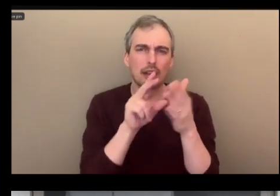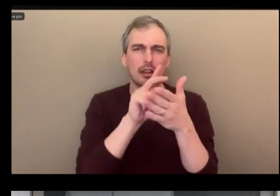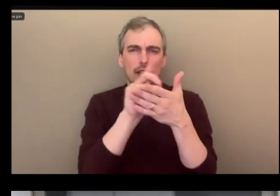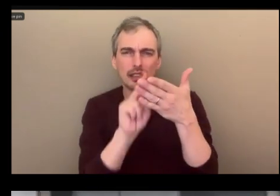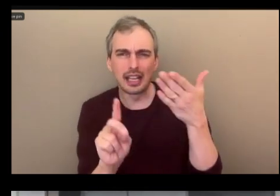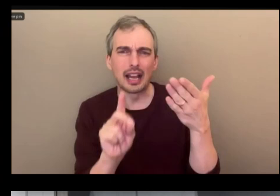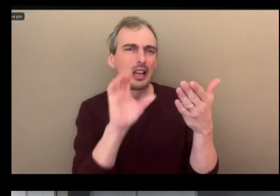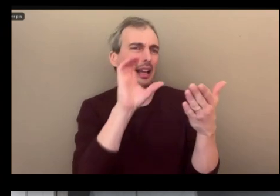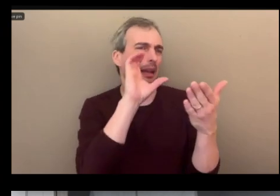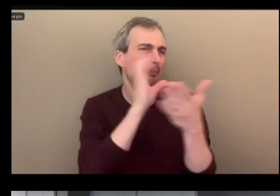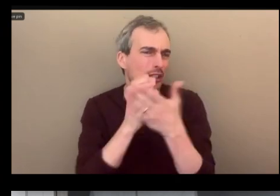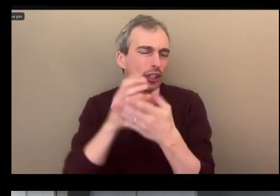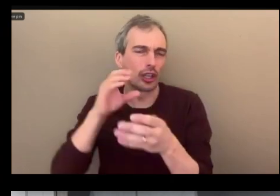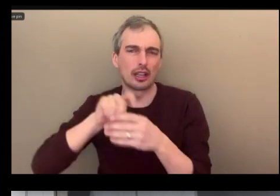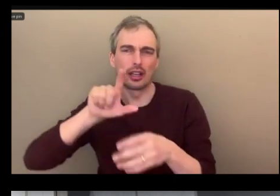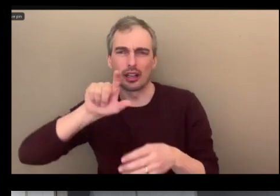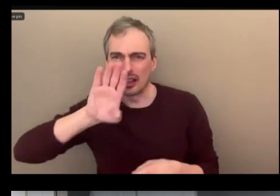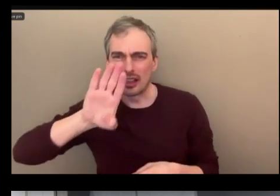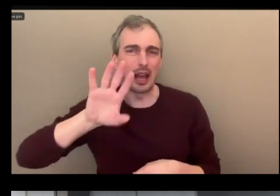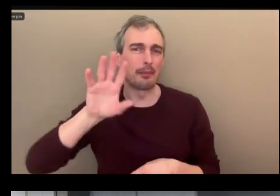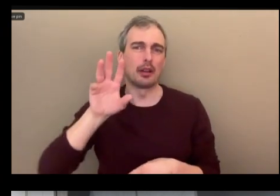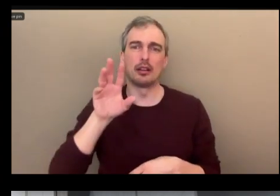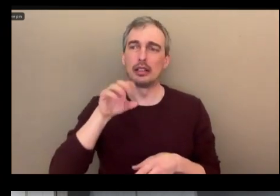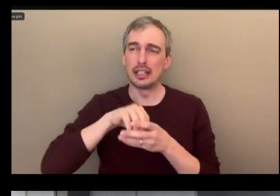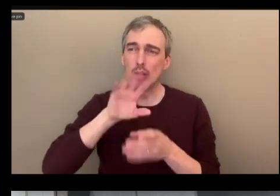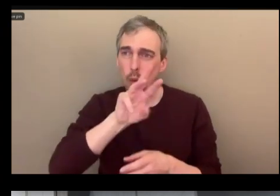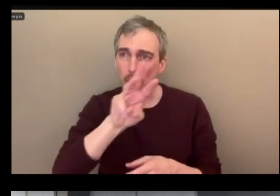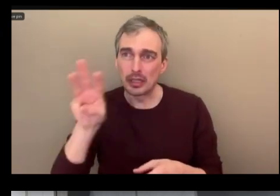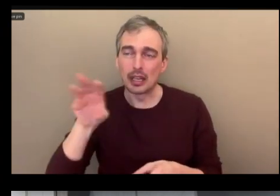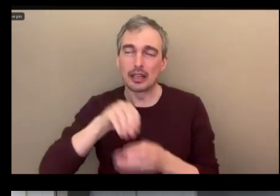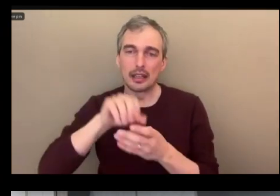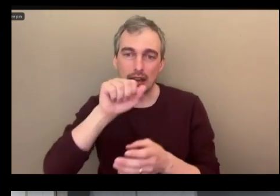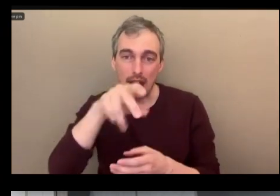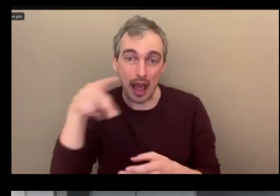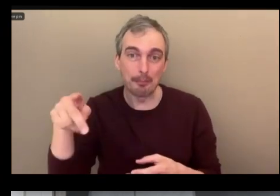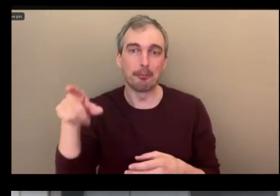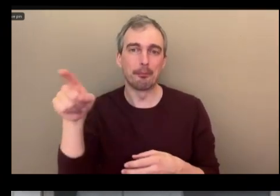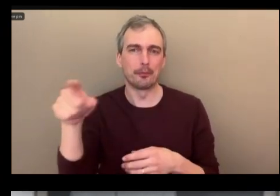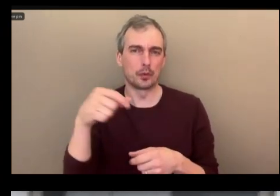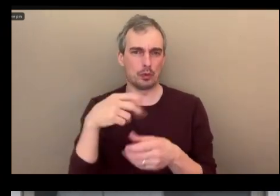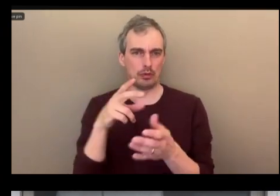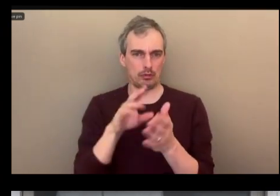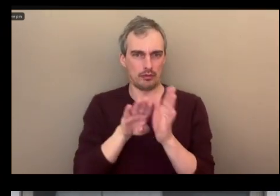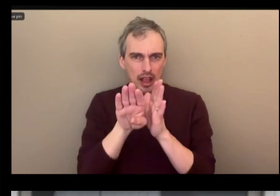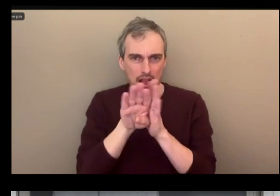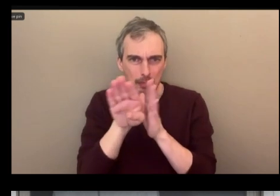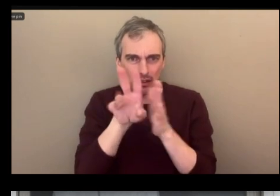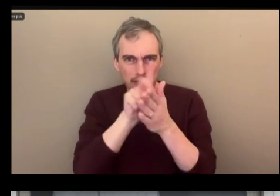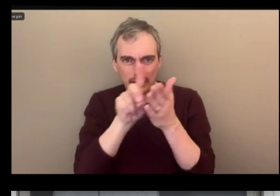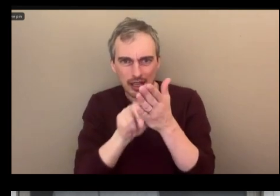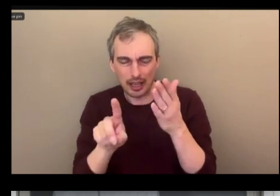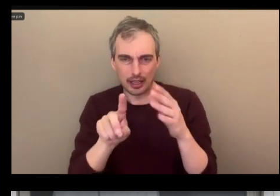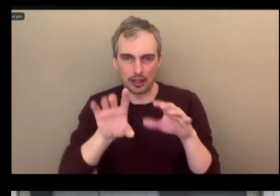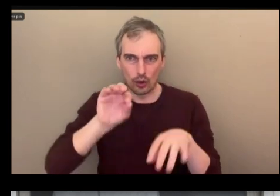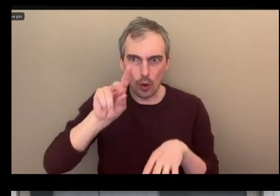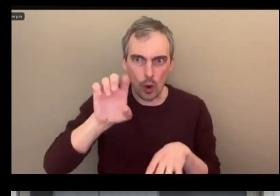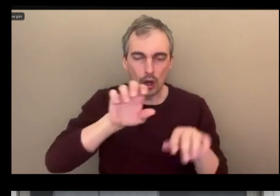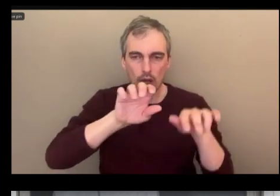Come on in. We would love to share with you how we approach accessibility testing and what